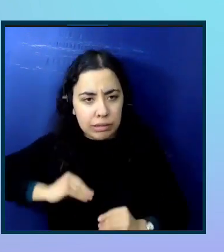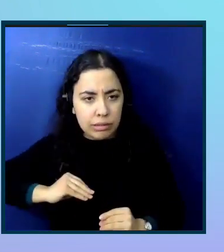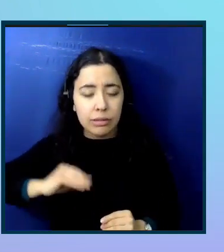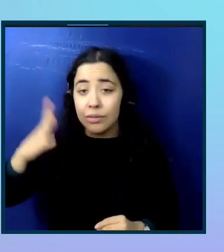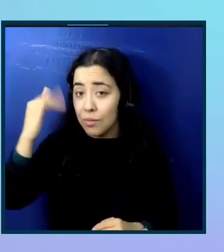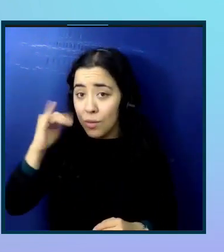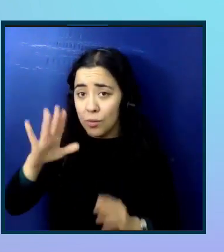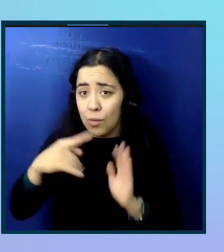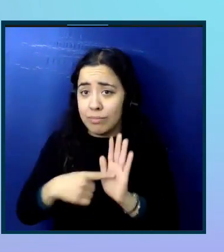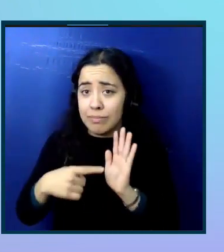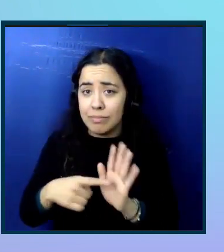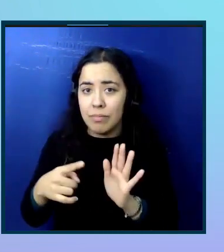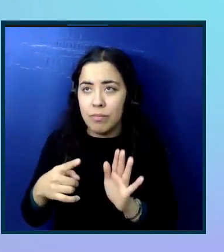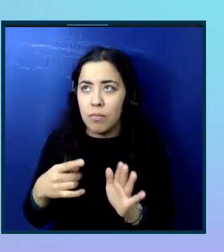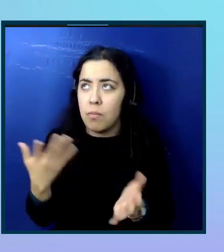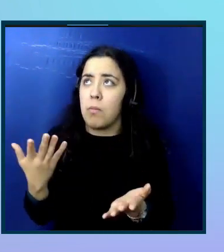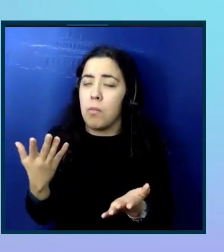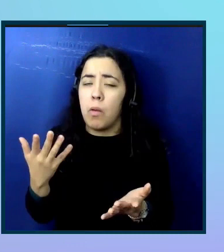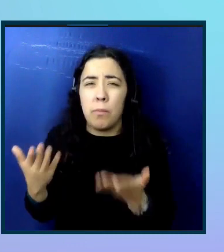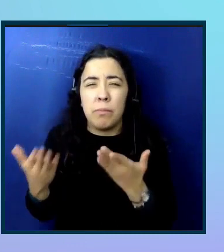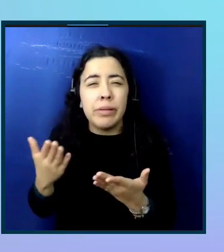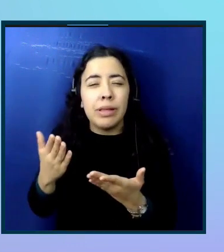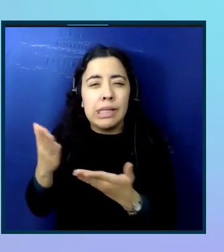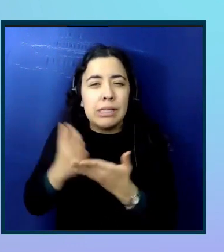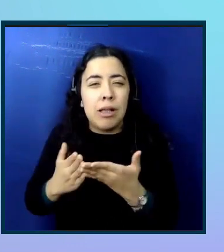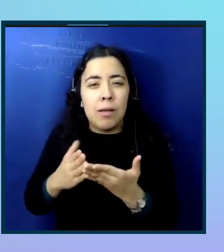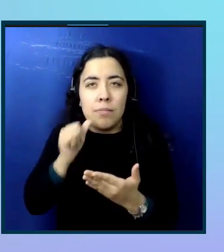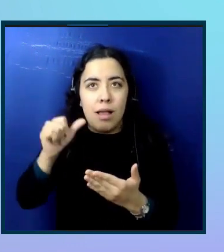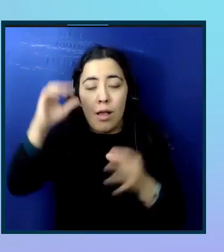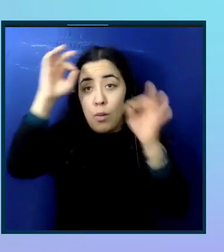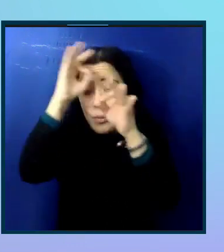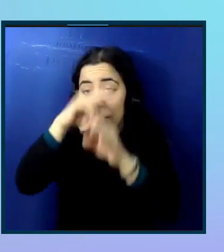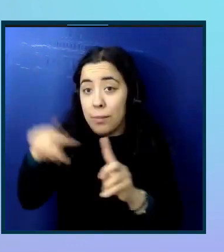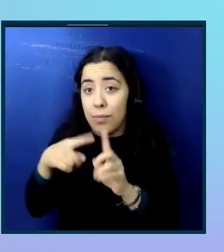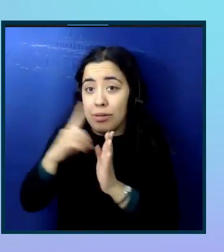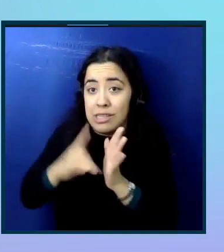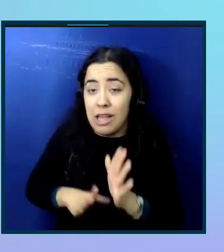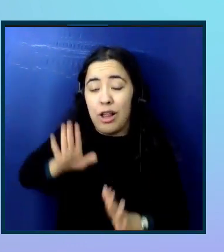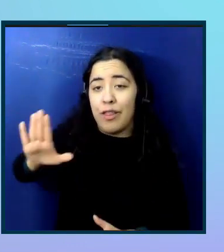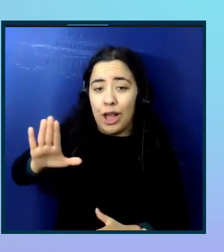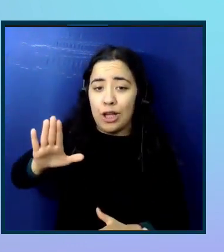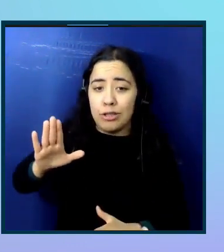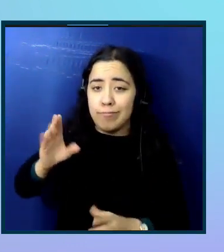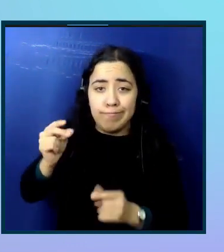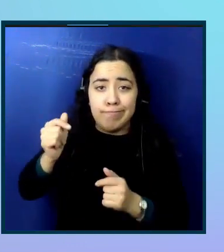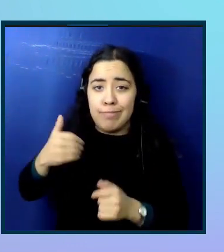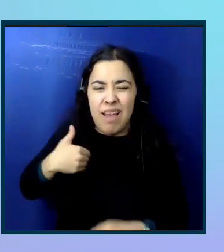maybe that ableism that we were not aware of as designers. Do you have suggestions for designers